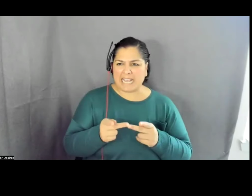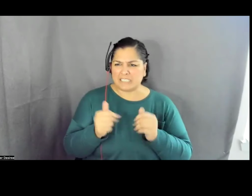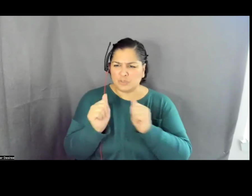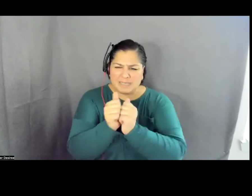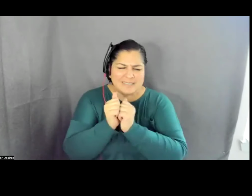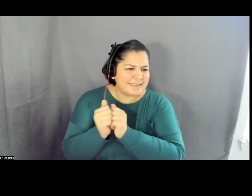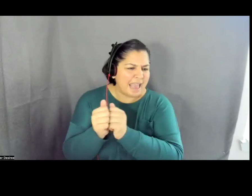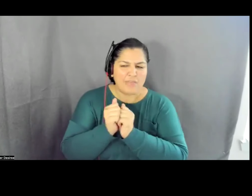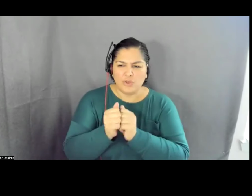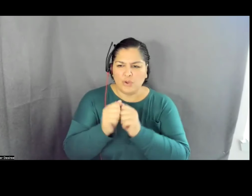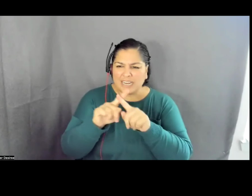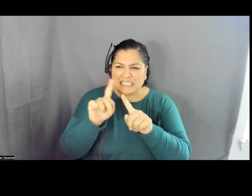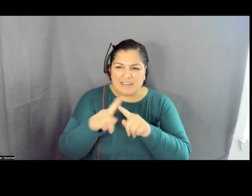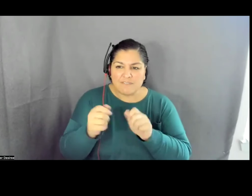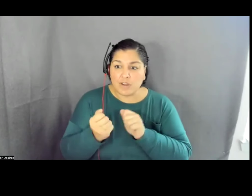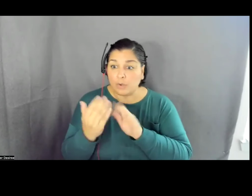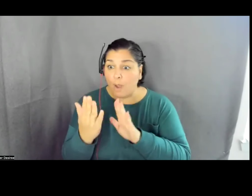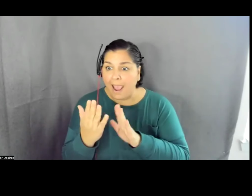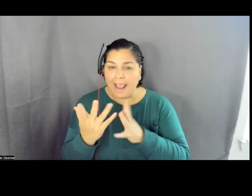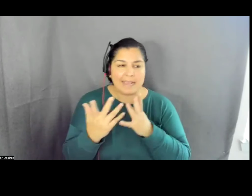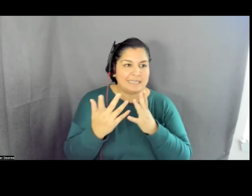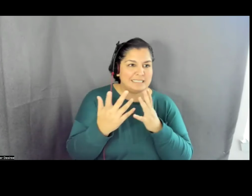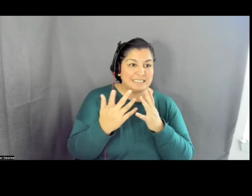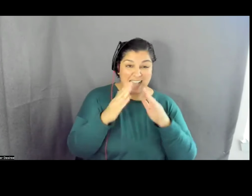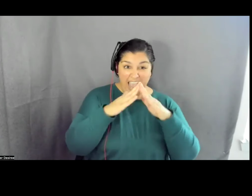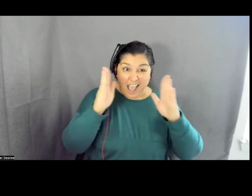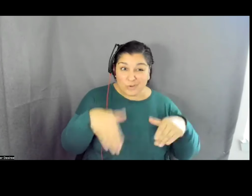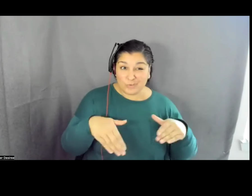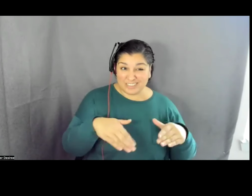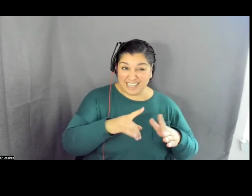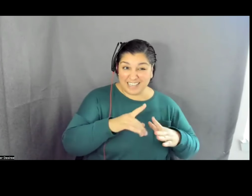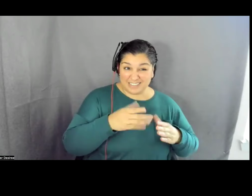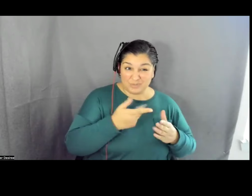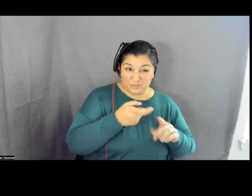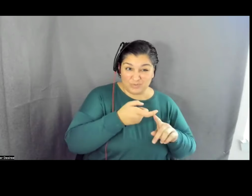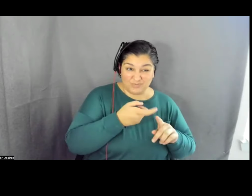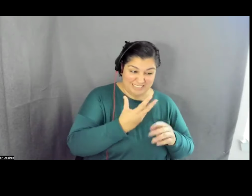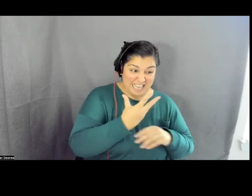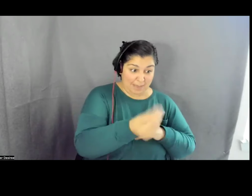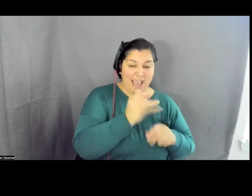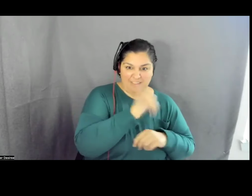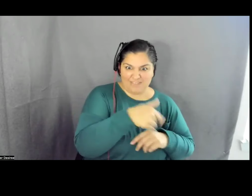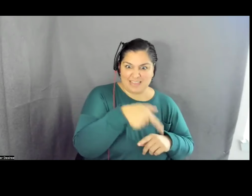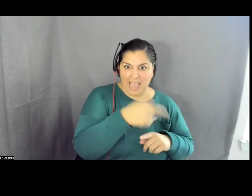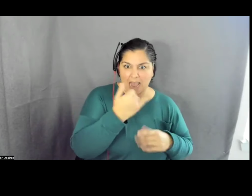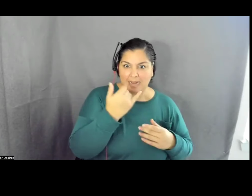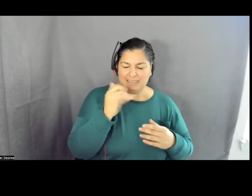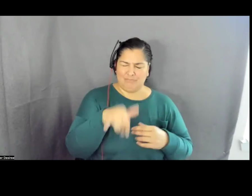And like, housing could come out of that. That was like really kind of cool. And some other community health projects have come out of that.